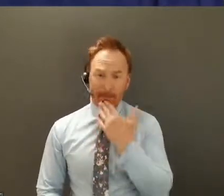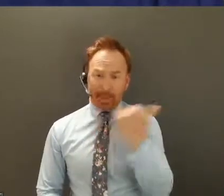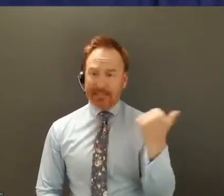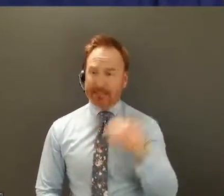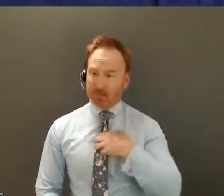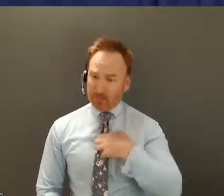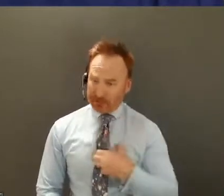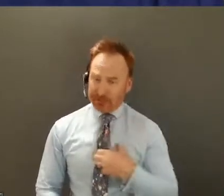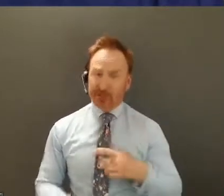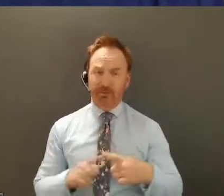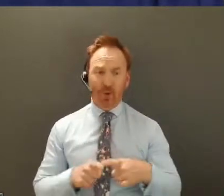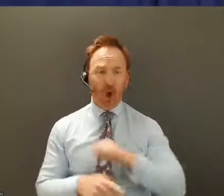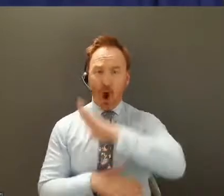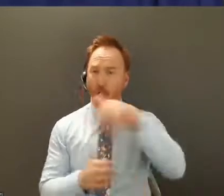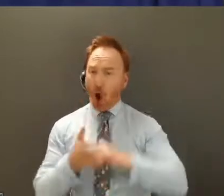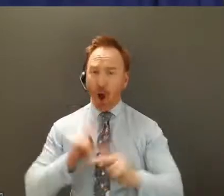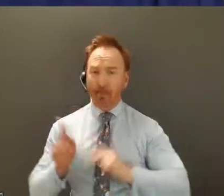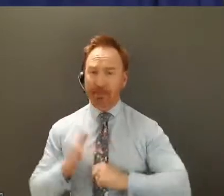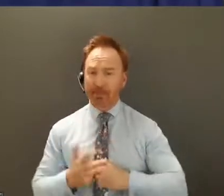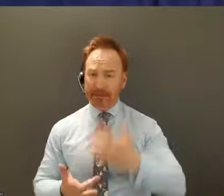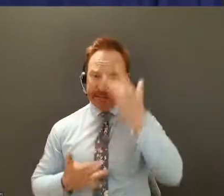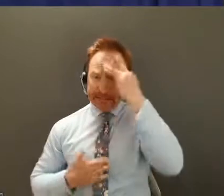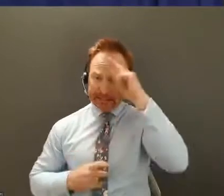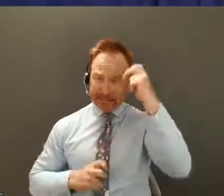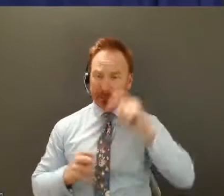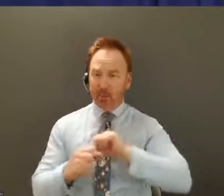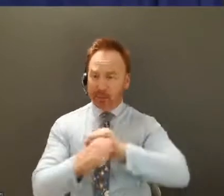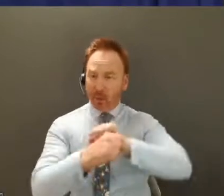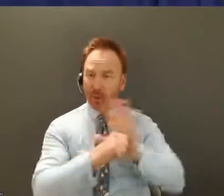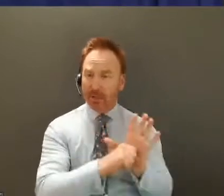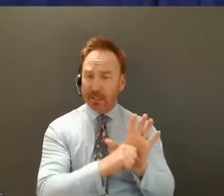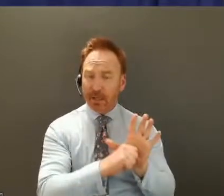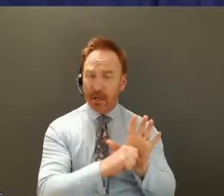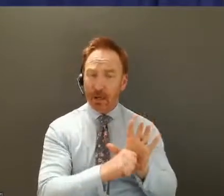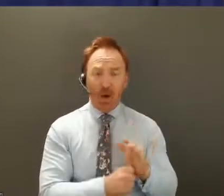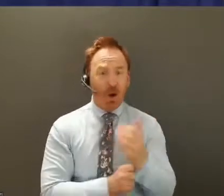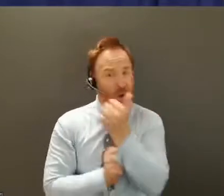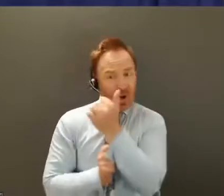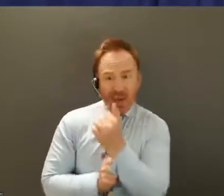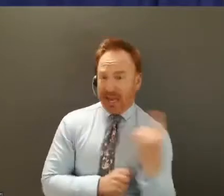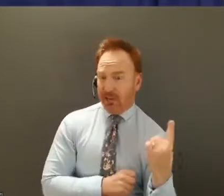school prom event had to be cancelled due to a member of the grad class receiving a positive